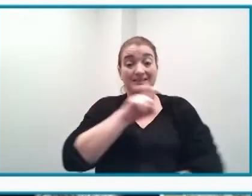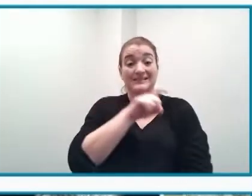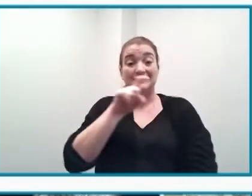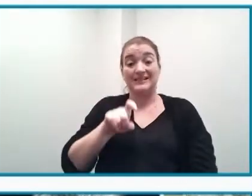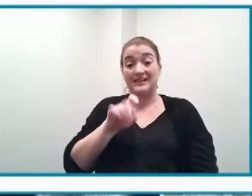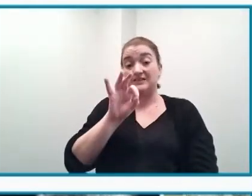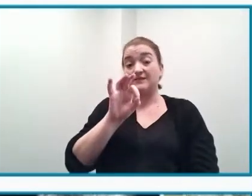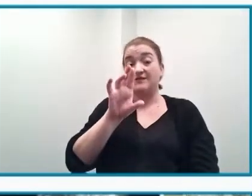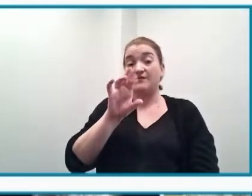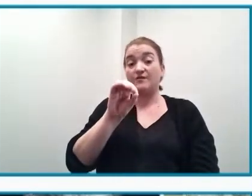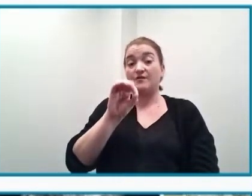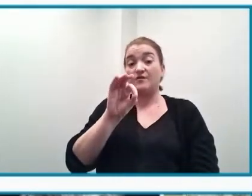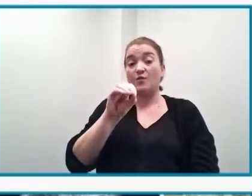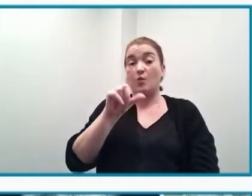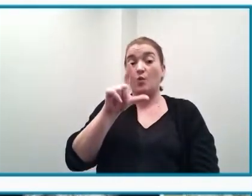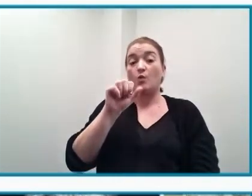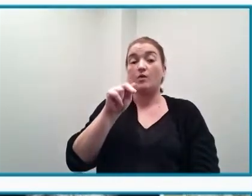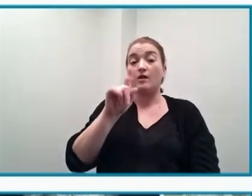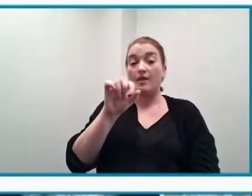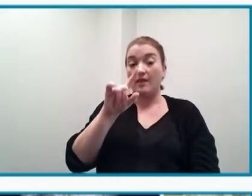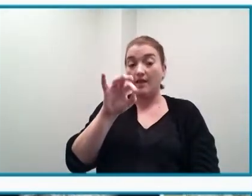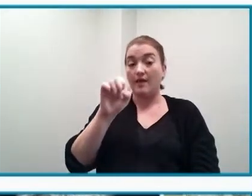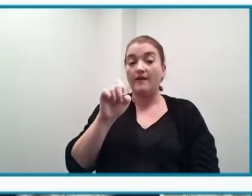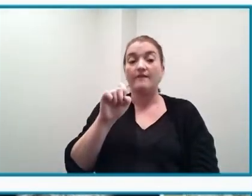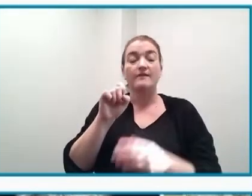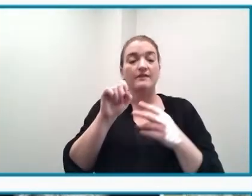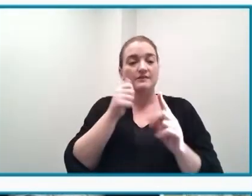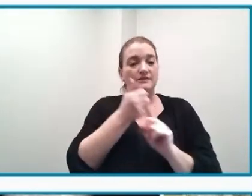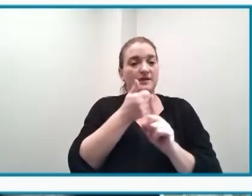a, a ritual or a tool for us to, uh, uh,